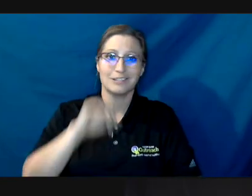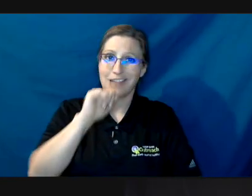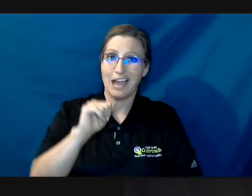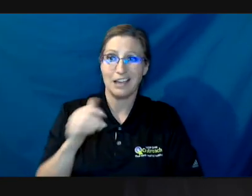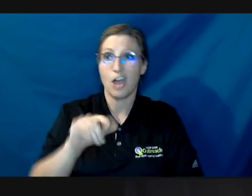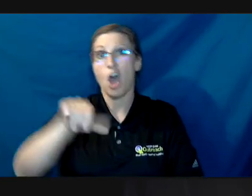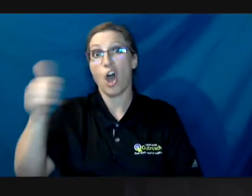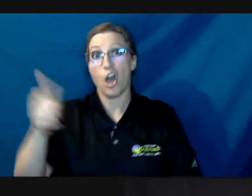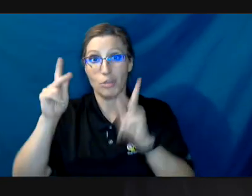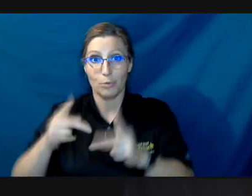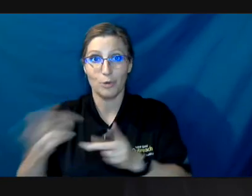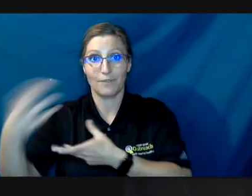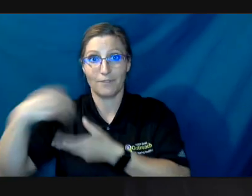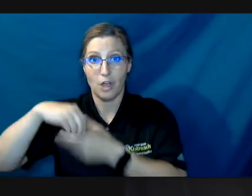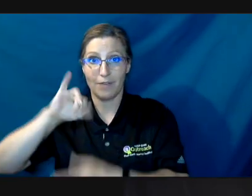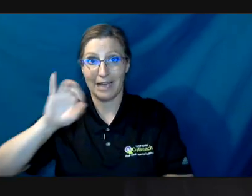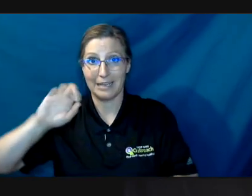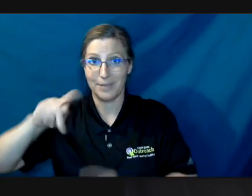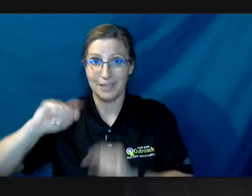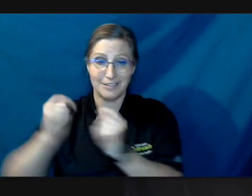within that IEP team.